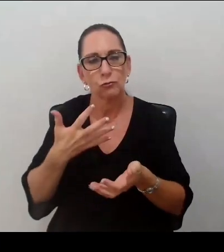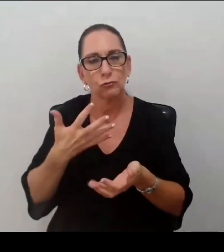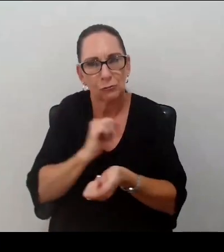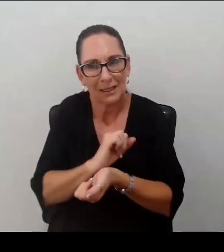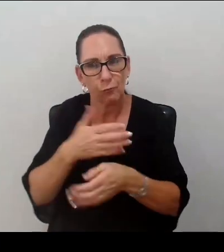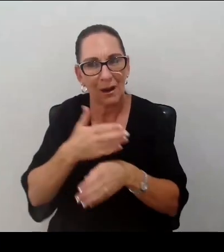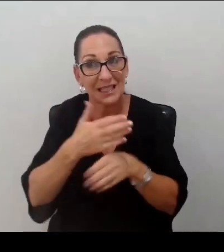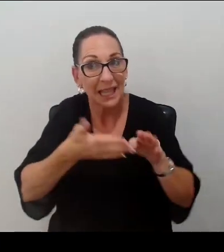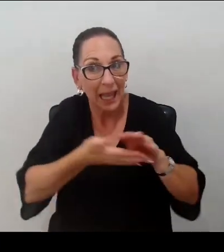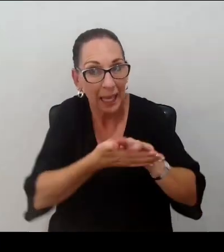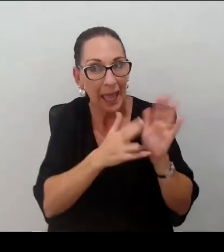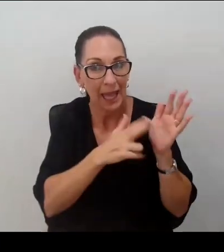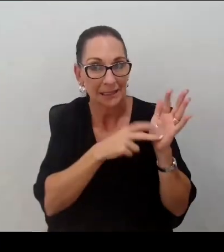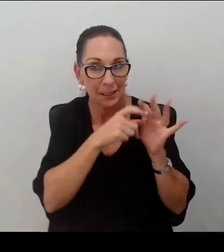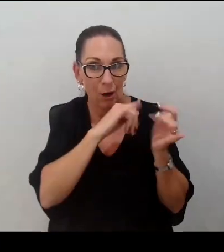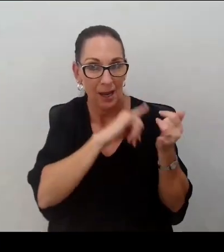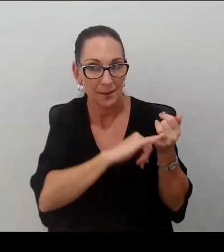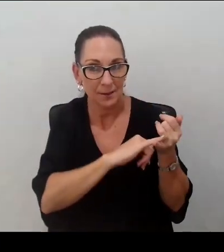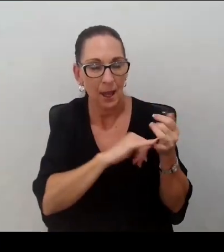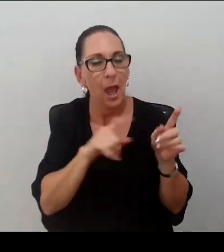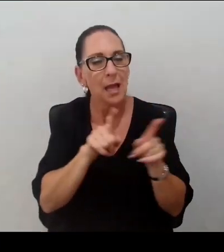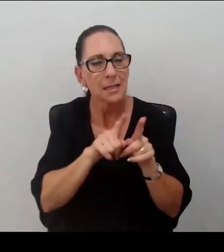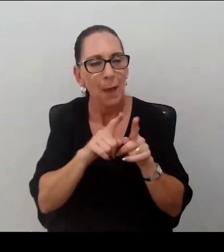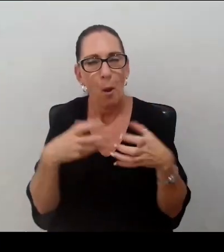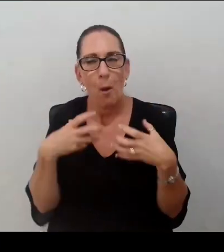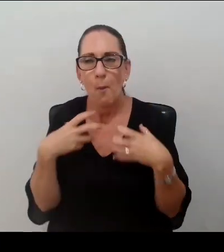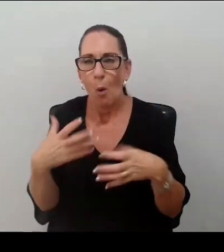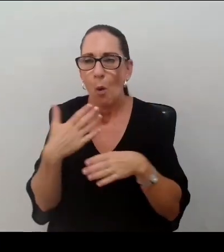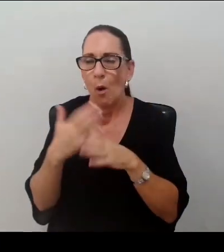it’s also looking to establish strengthened collaboration to national action to progress